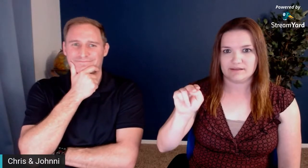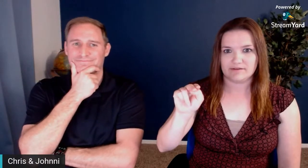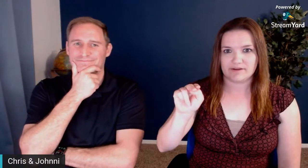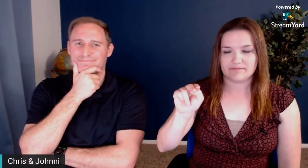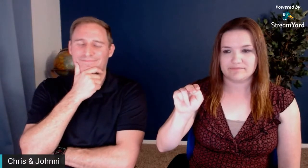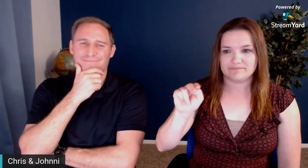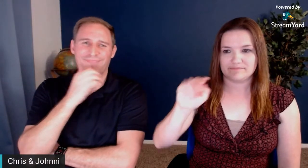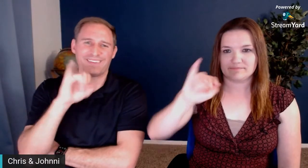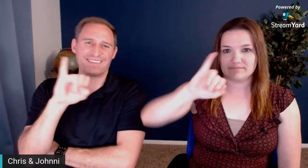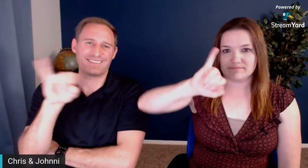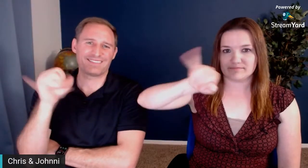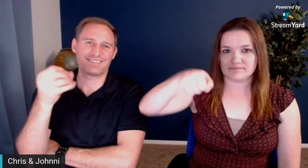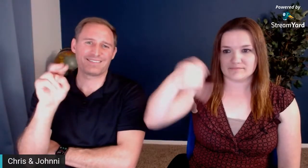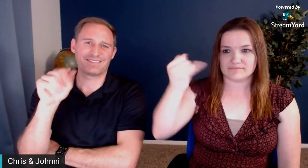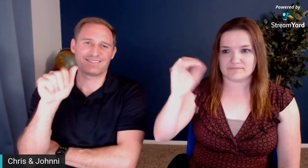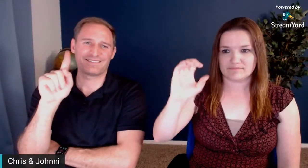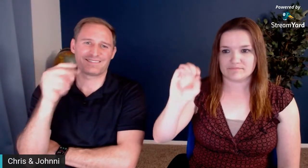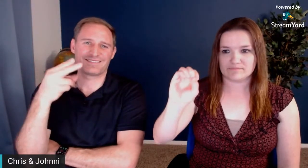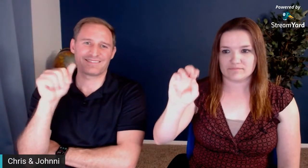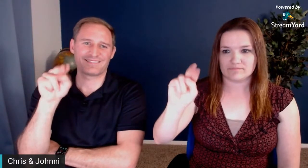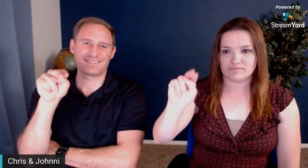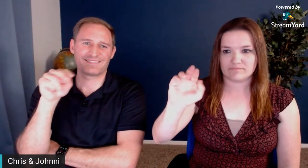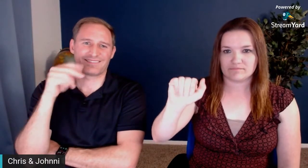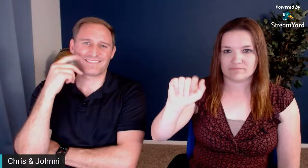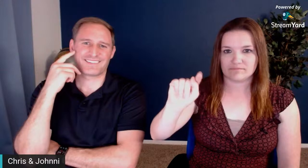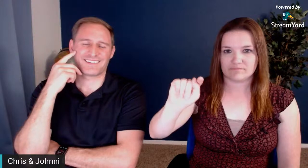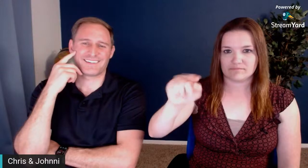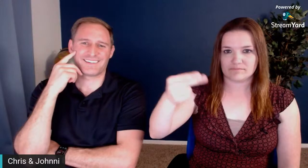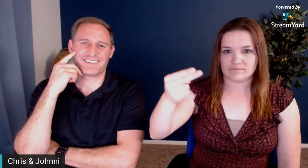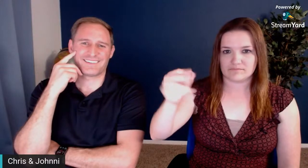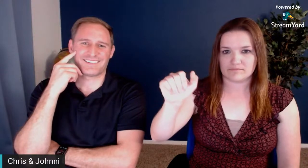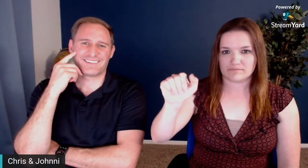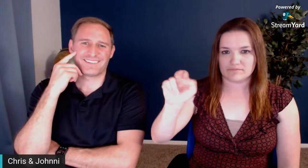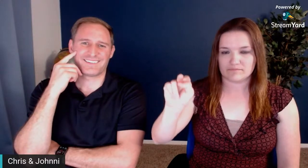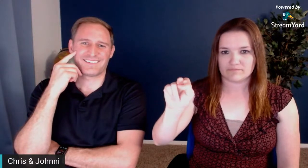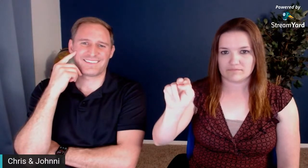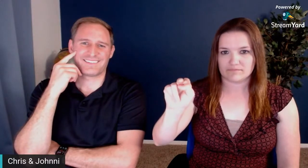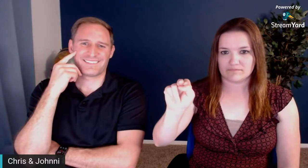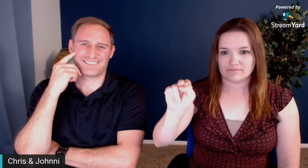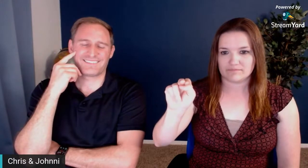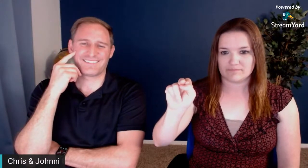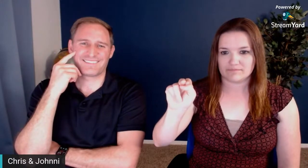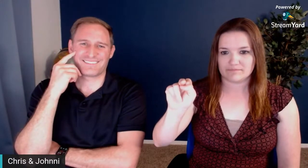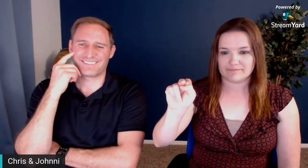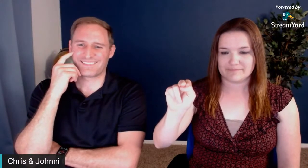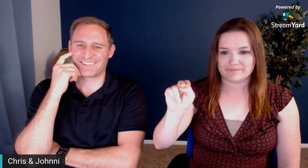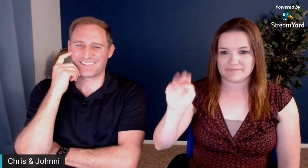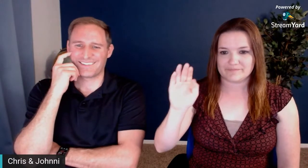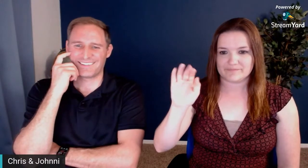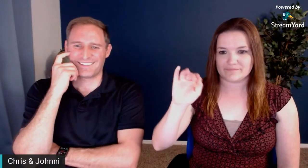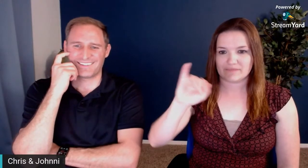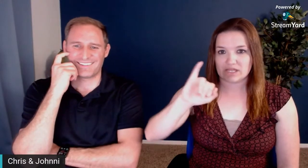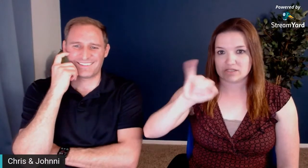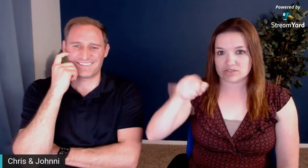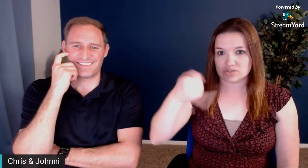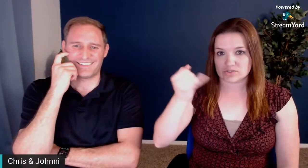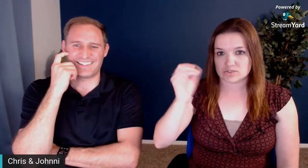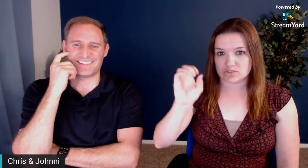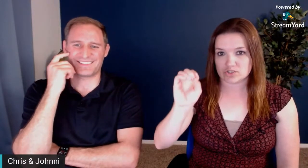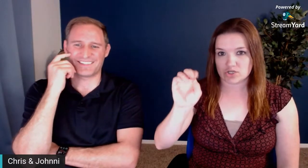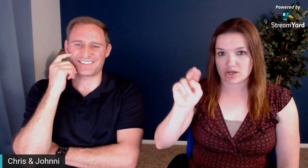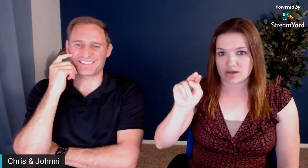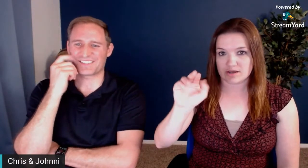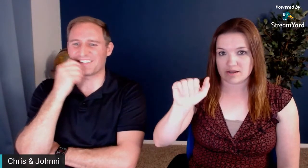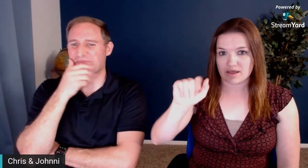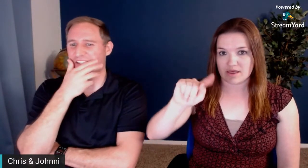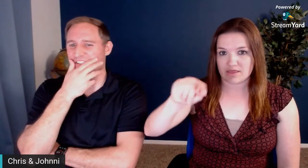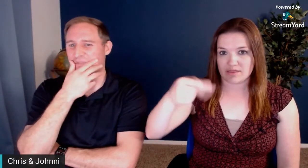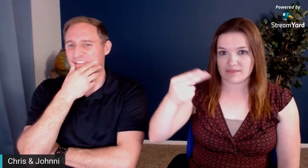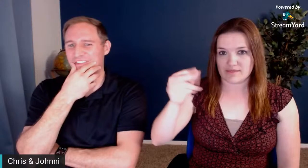am i right cindy says she loves panda express too